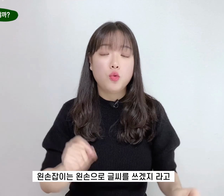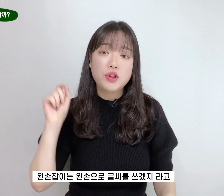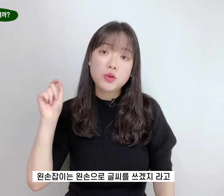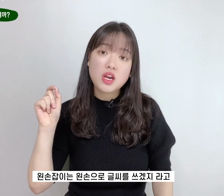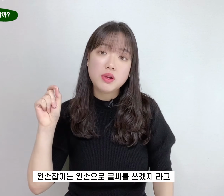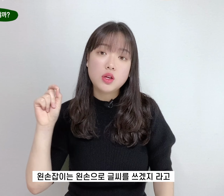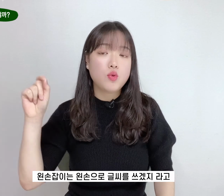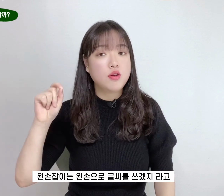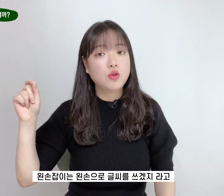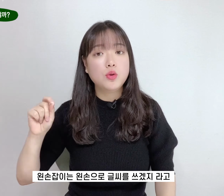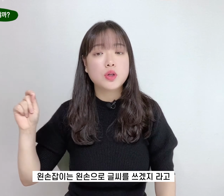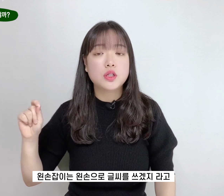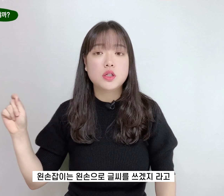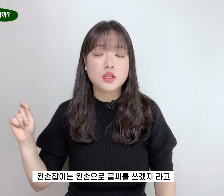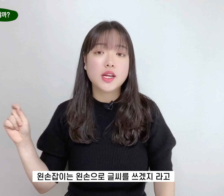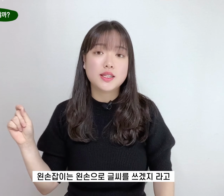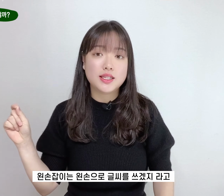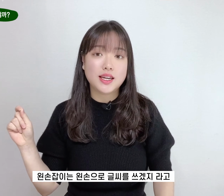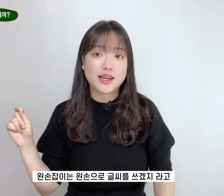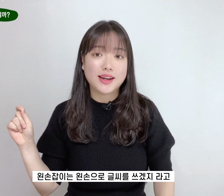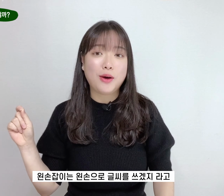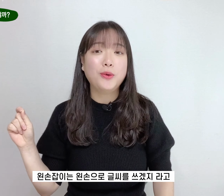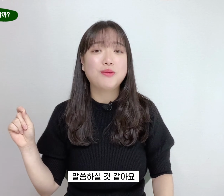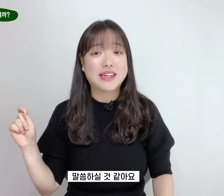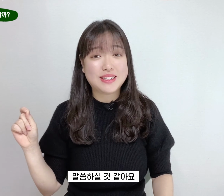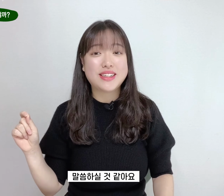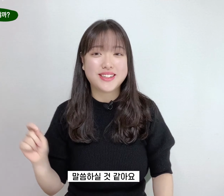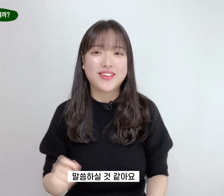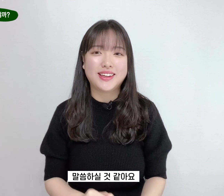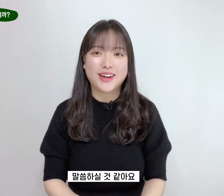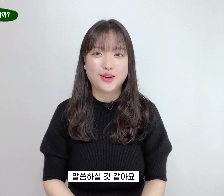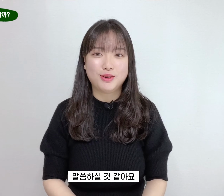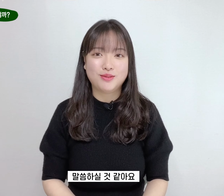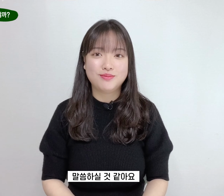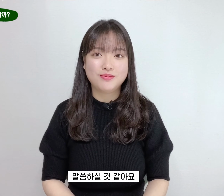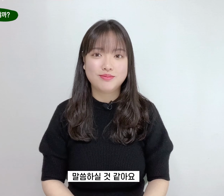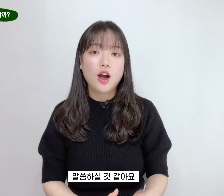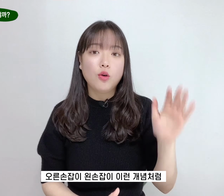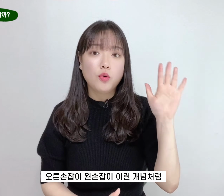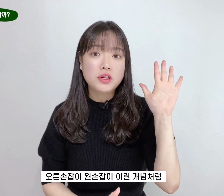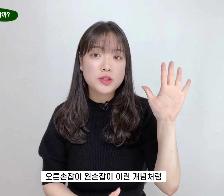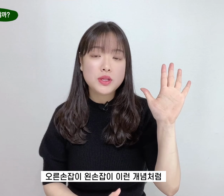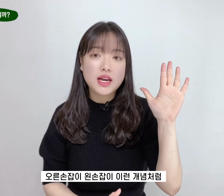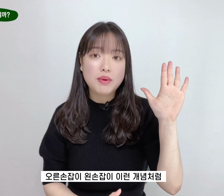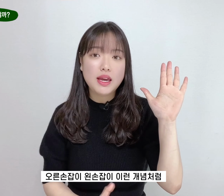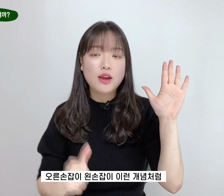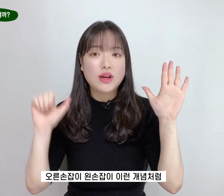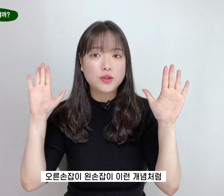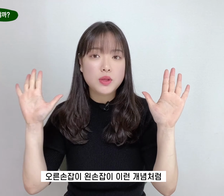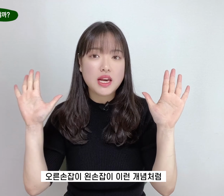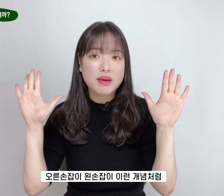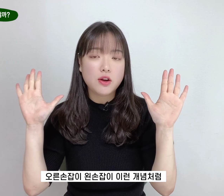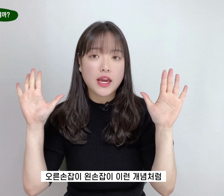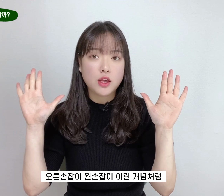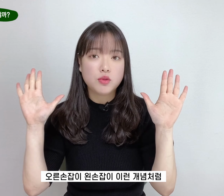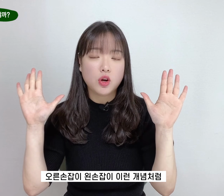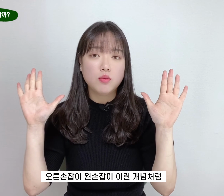hand and a left-handed person will write with his left hand. Right-handed Left-handed Like this concept,